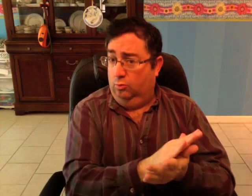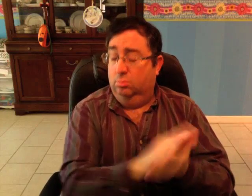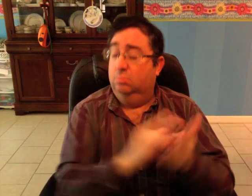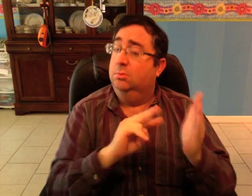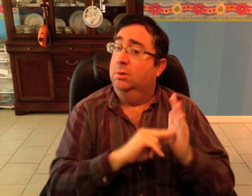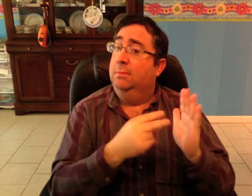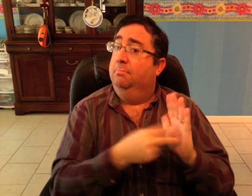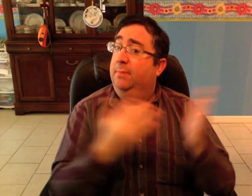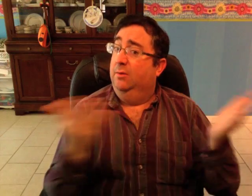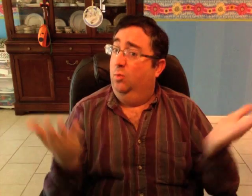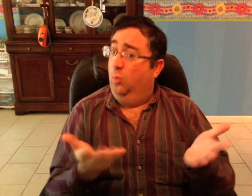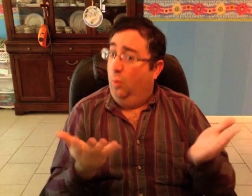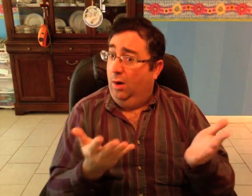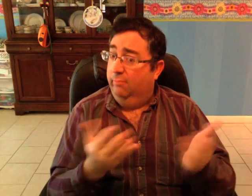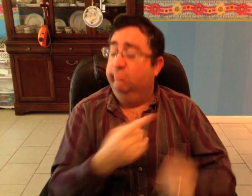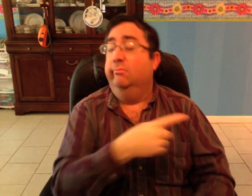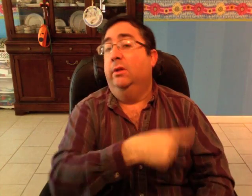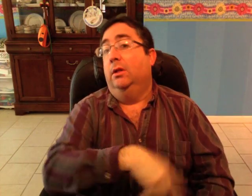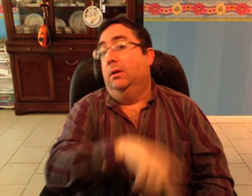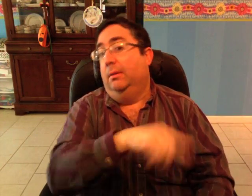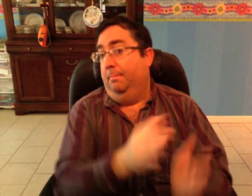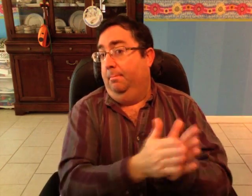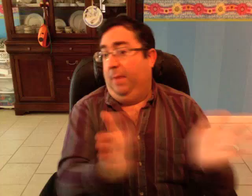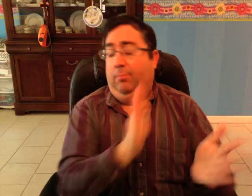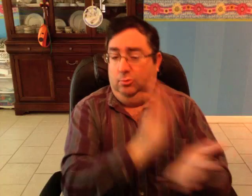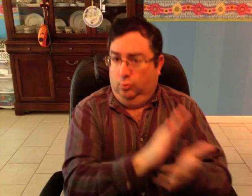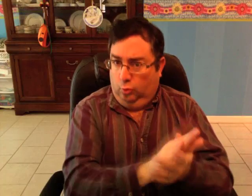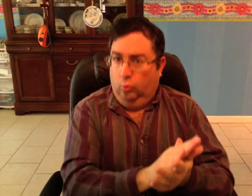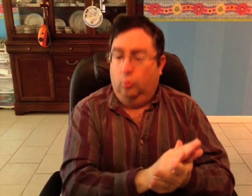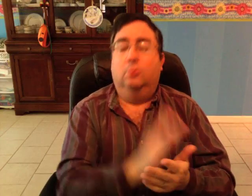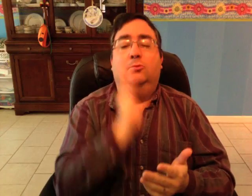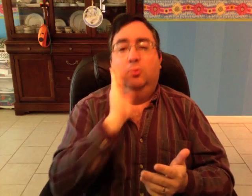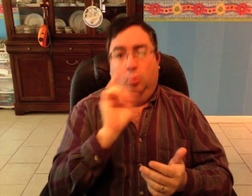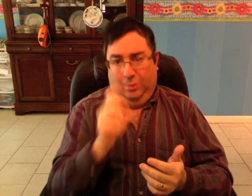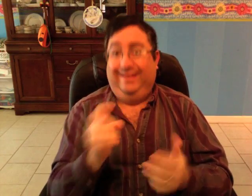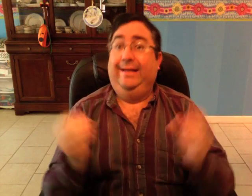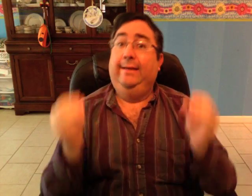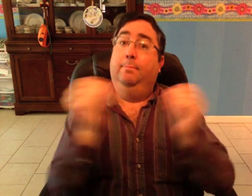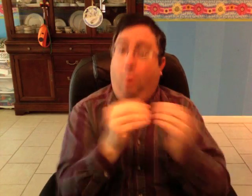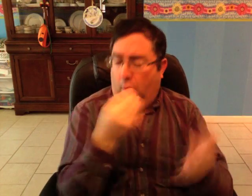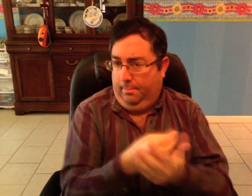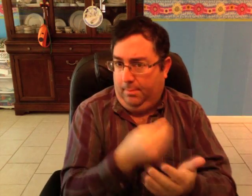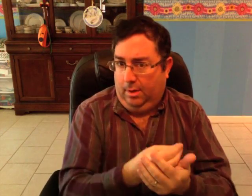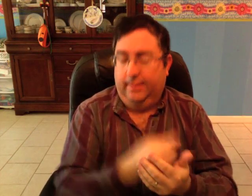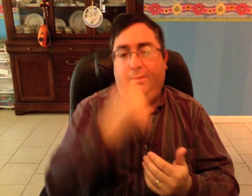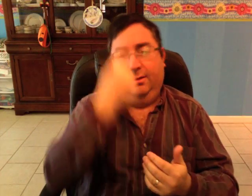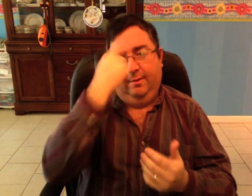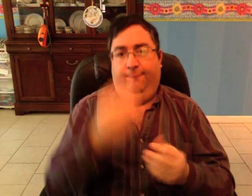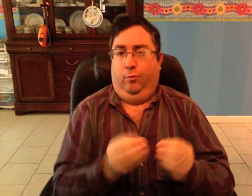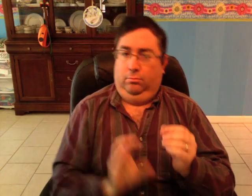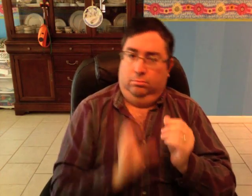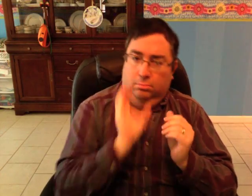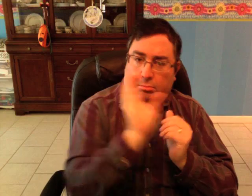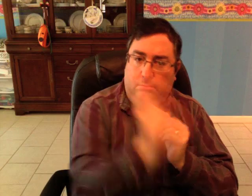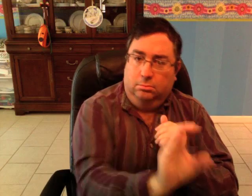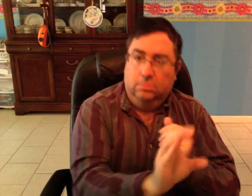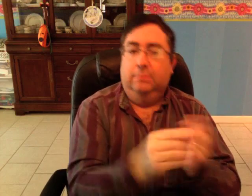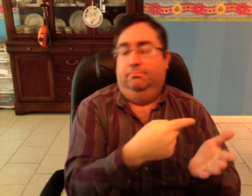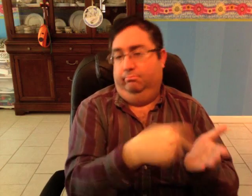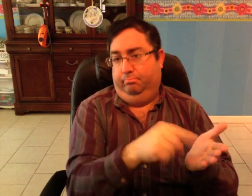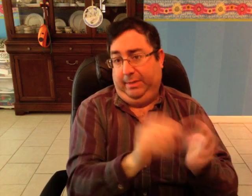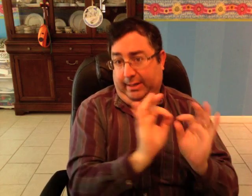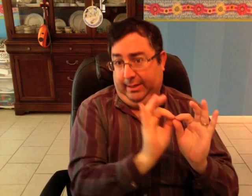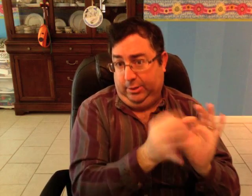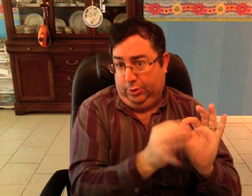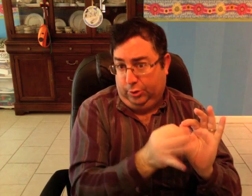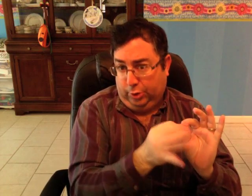the public schools will need MORE money to pay for services --